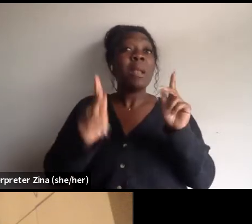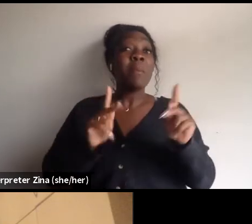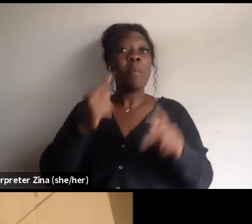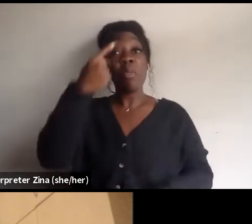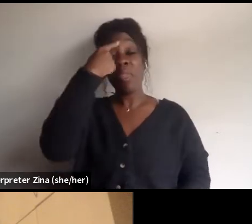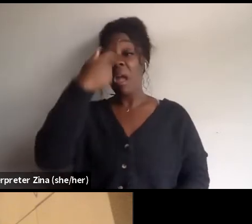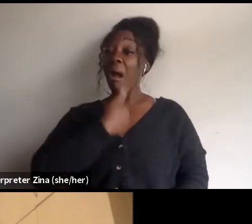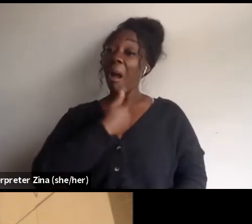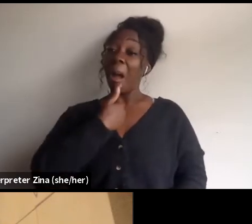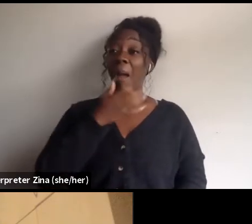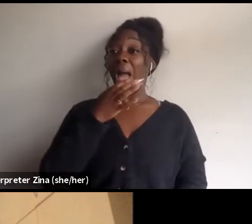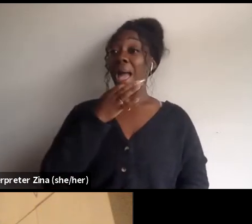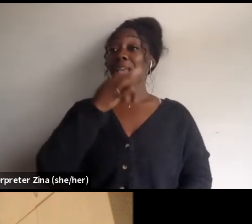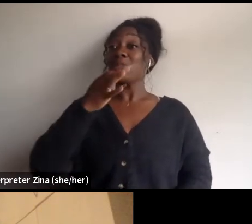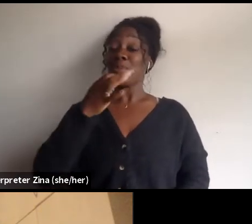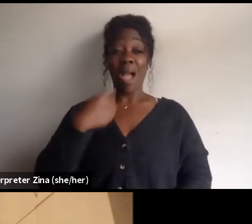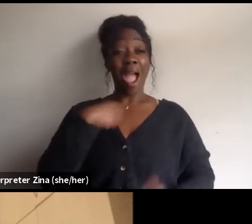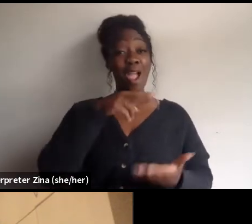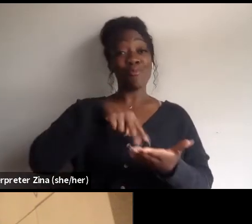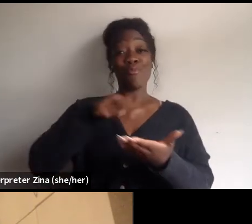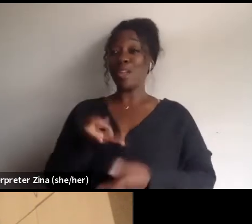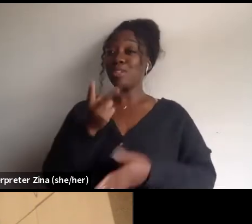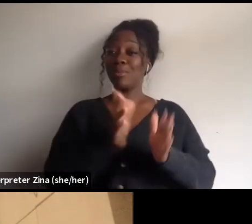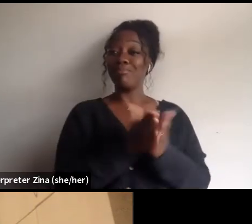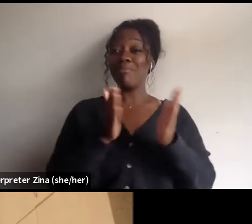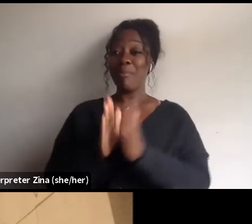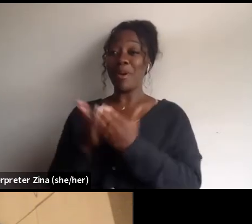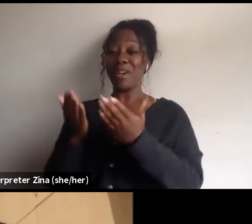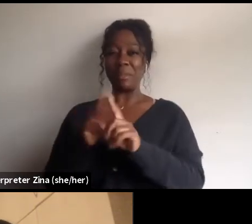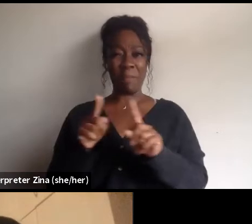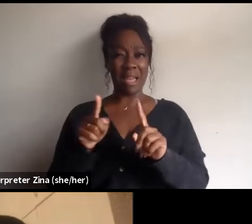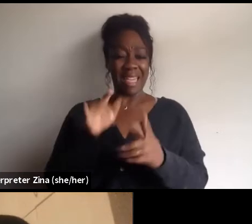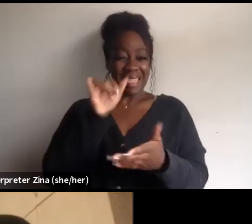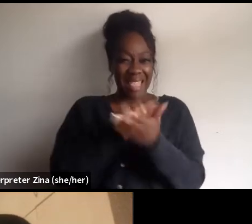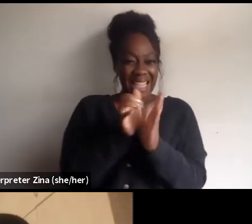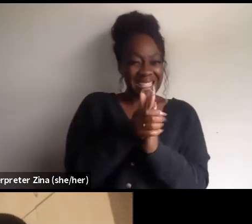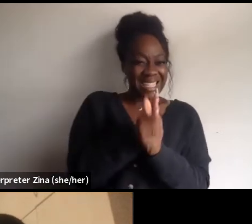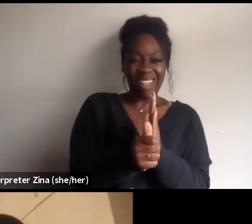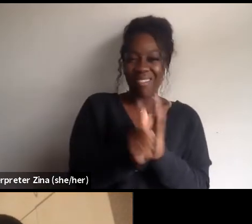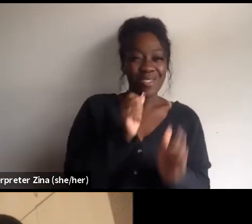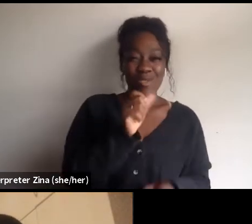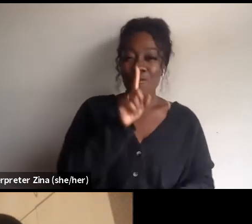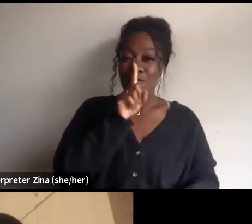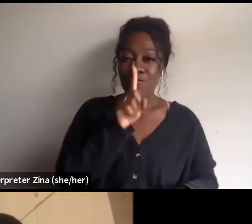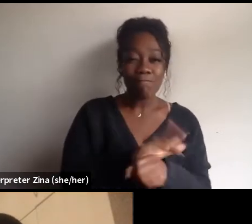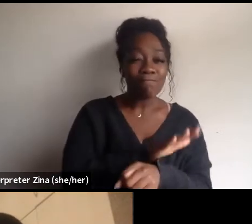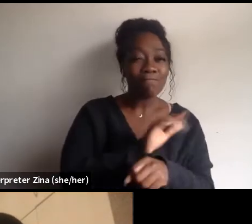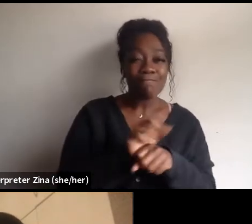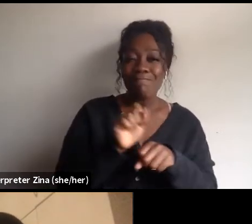and they've not really understood the mastery. And actually we in Africa, we see a lot of mastery. We see a lot of artisans.